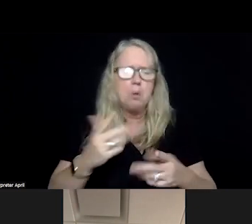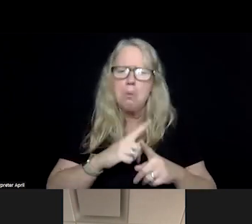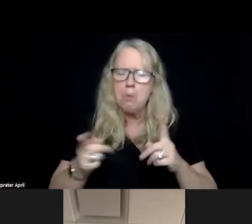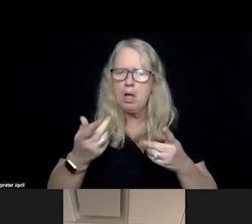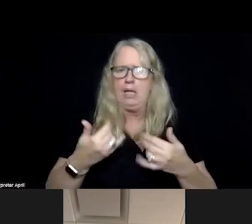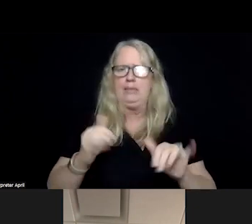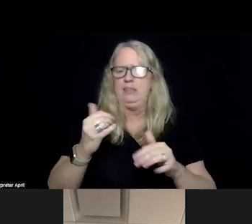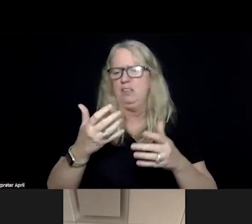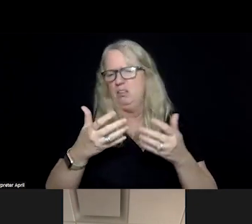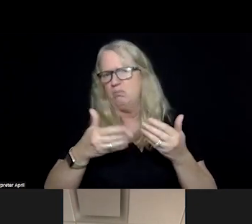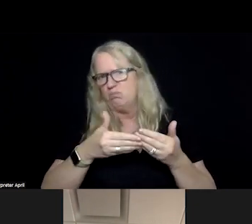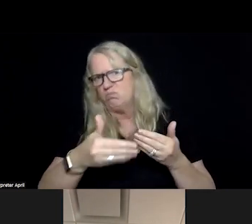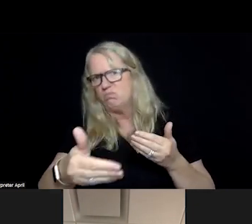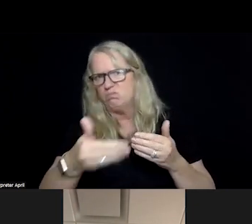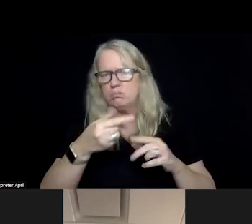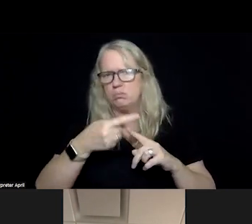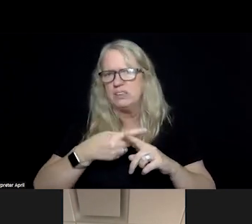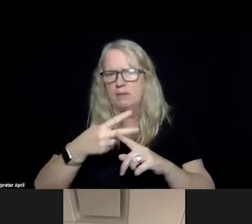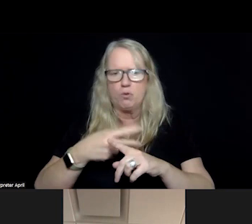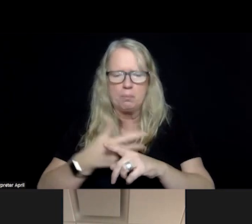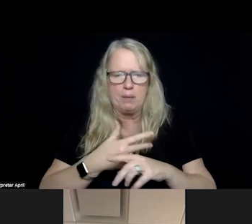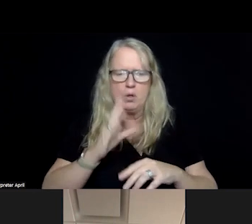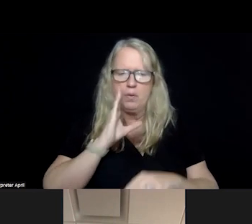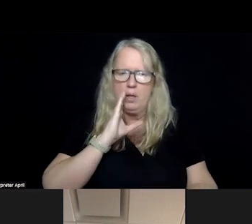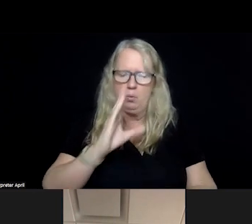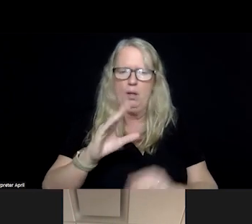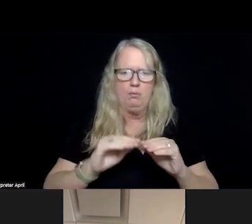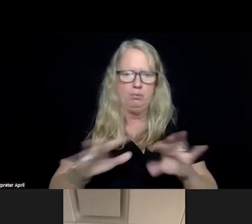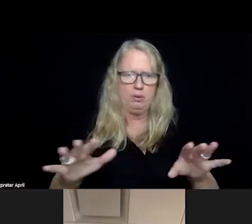MONTHS AWAY FROM THE RELEASE OF THESE, BUT I THINK IT WILL BY QUITE IMPORTANT